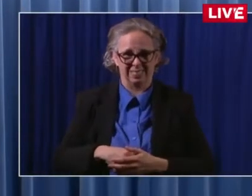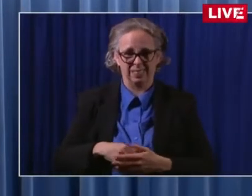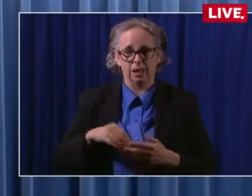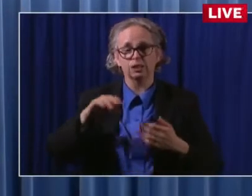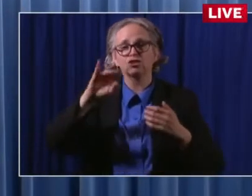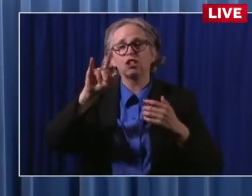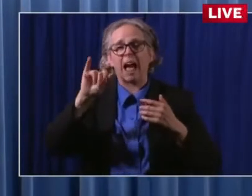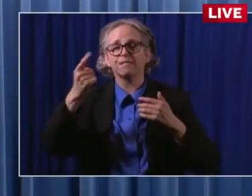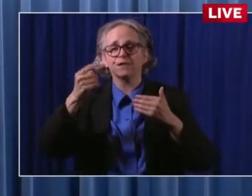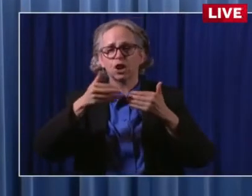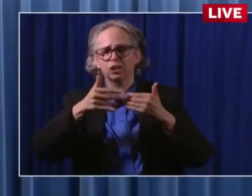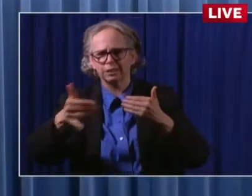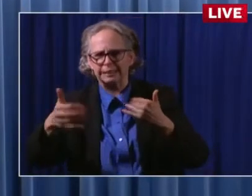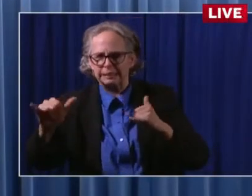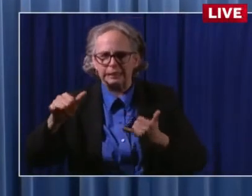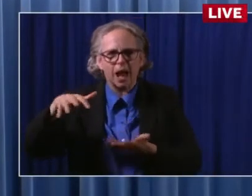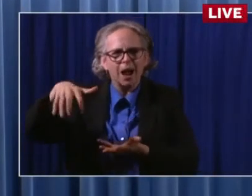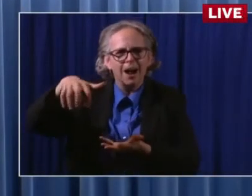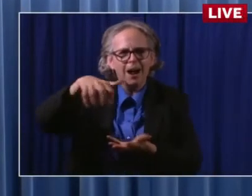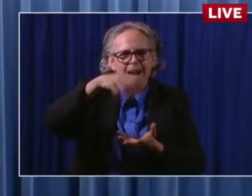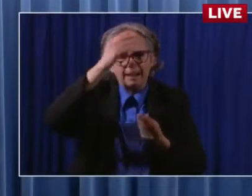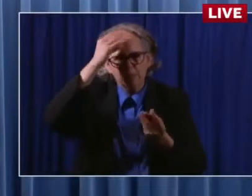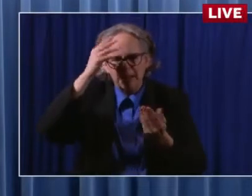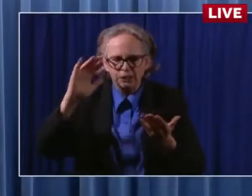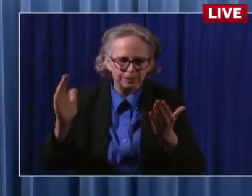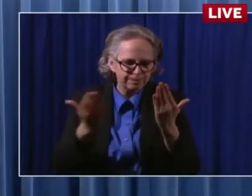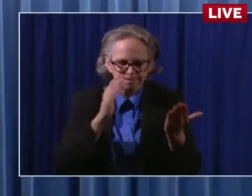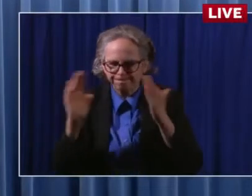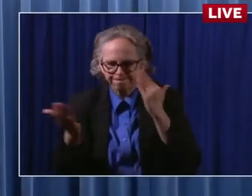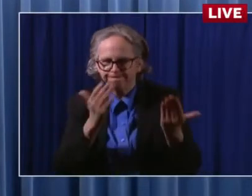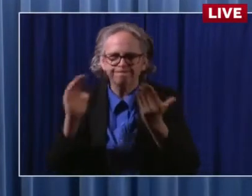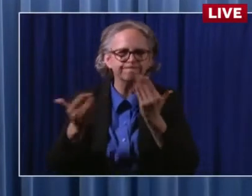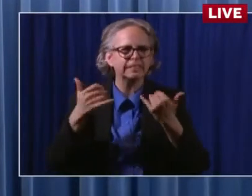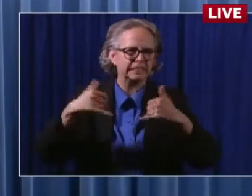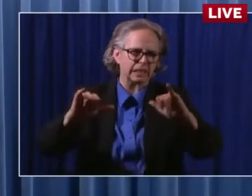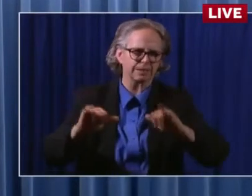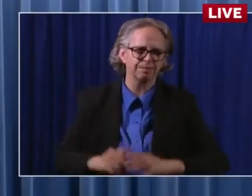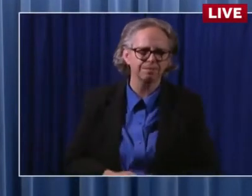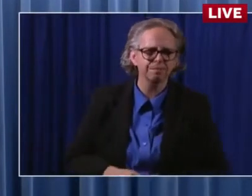WE ARE CITING THAT BECAUSE JULY 1 ONWARD, THAT IS STILL FLUID.